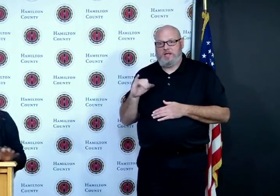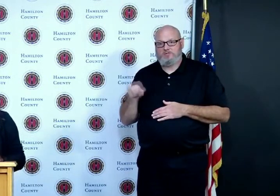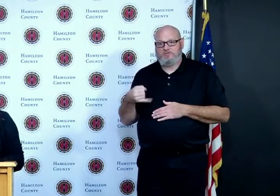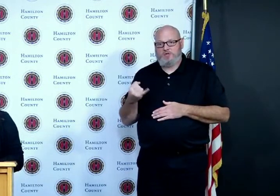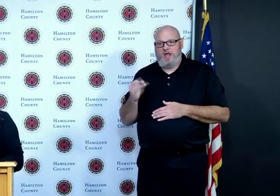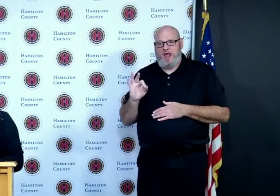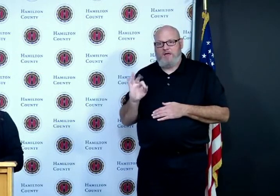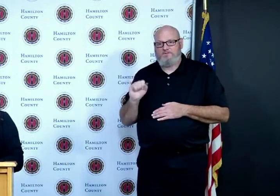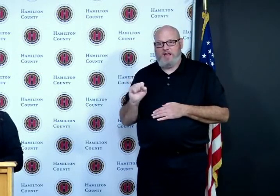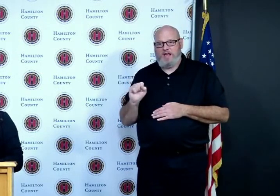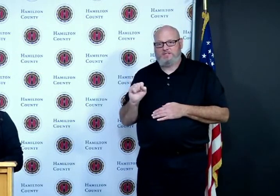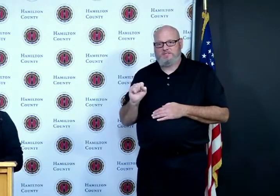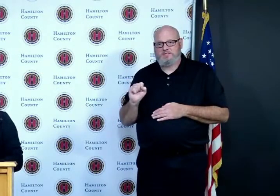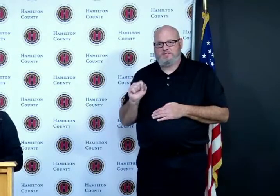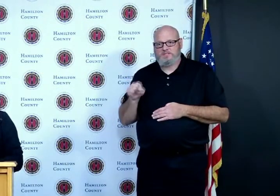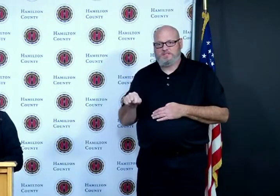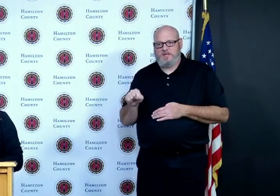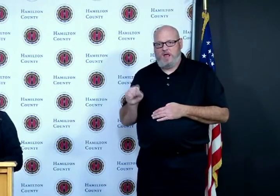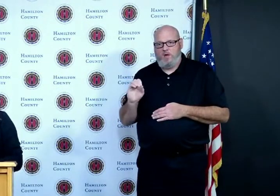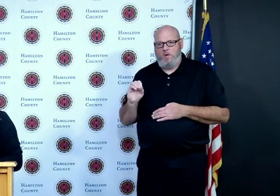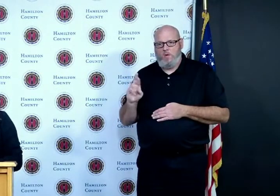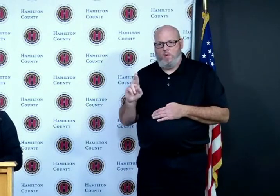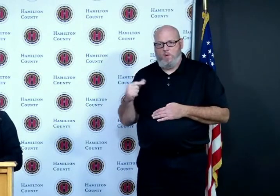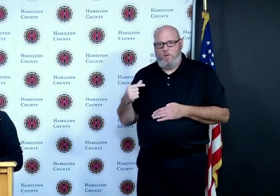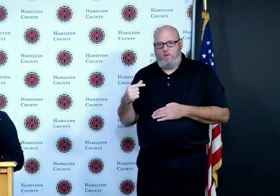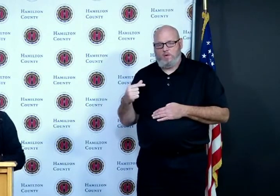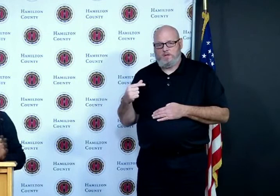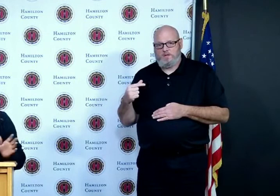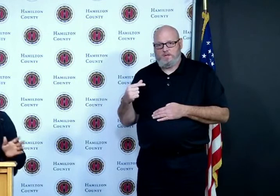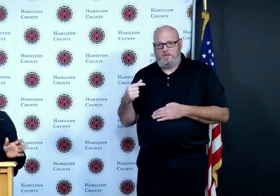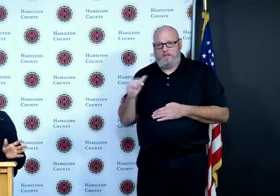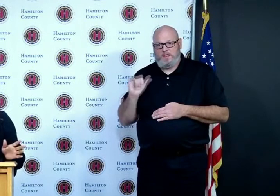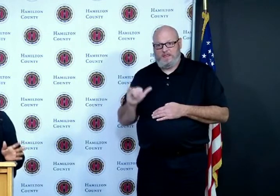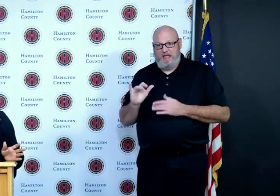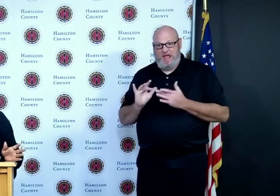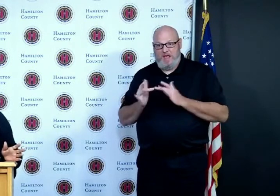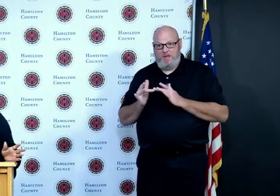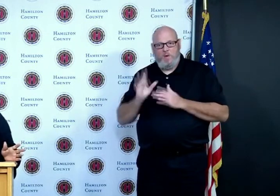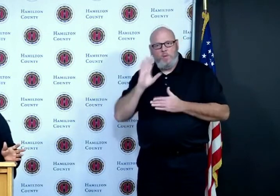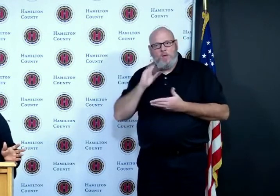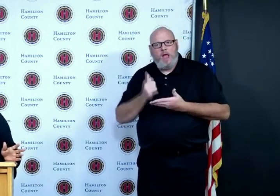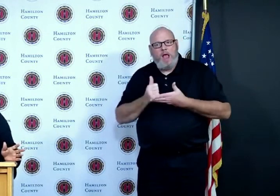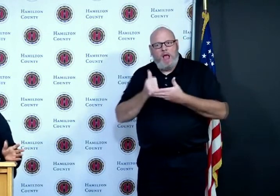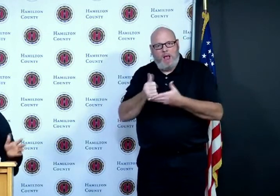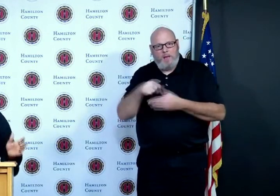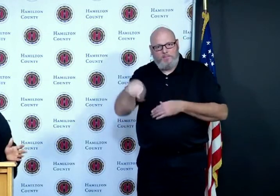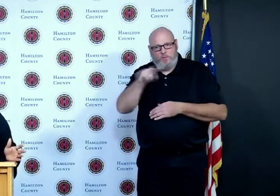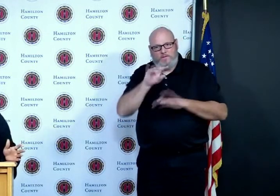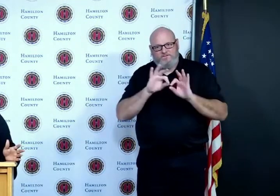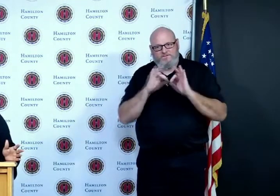and that helps people and we have helped families who made 43,000 and they were eligible